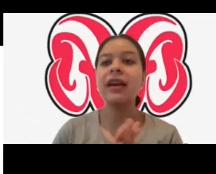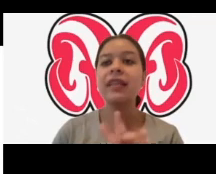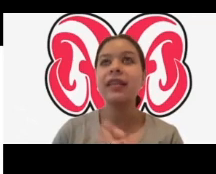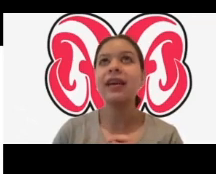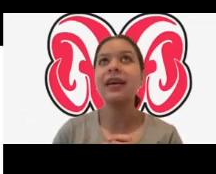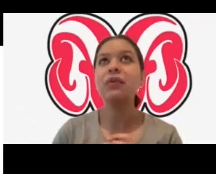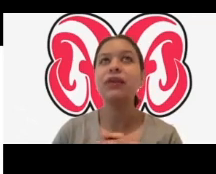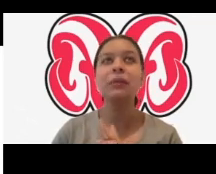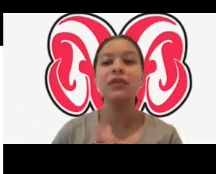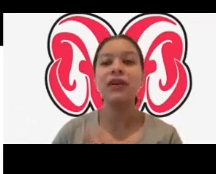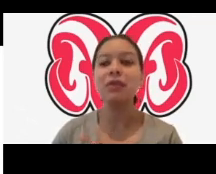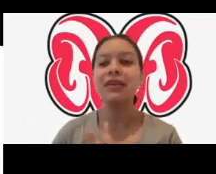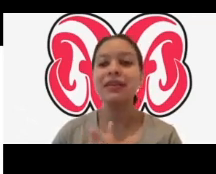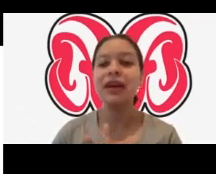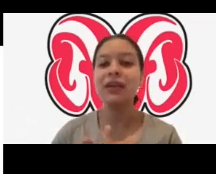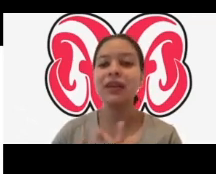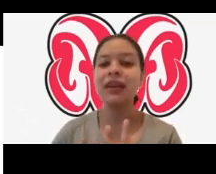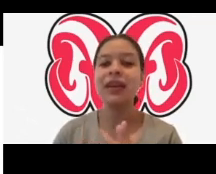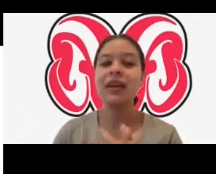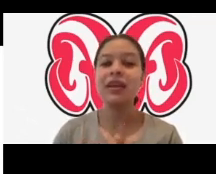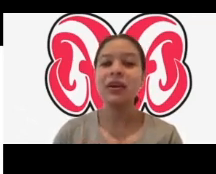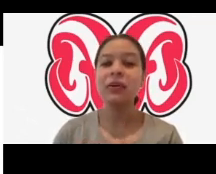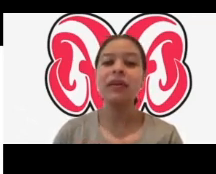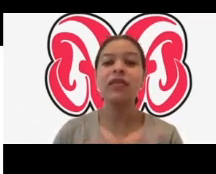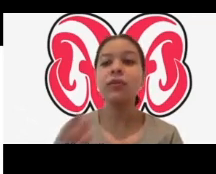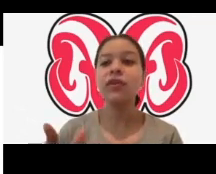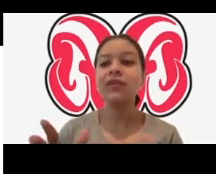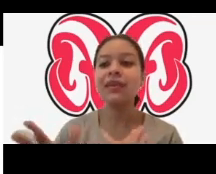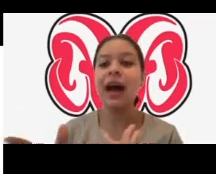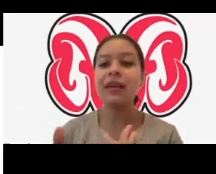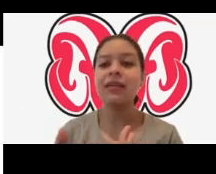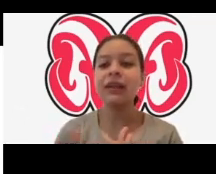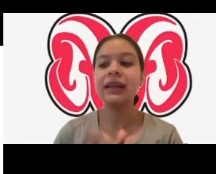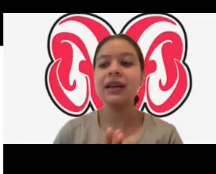And I think that it was really bizarre to me to find out that, you know, these tutors don't actively